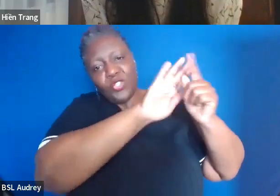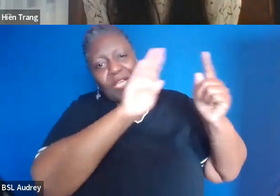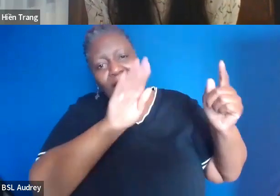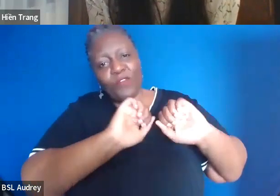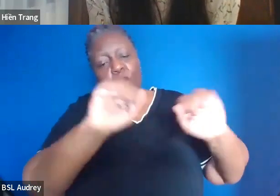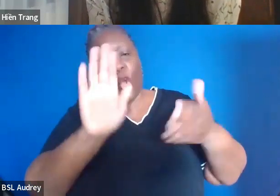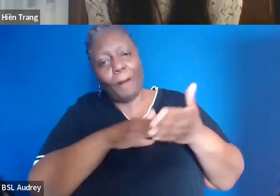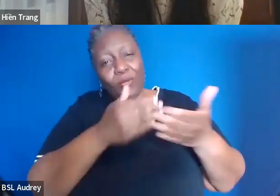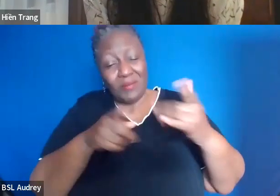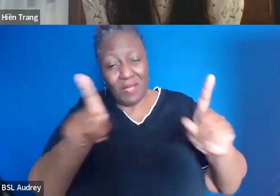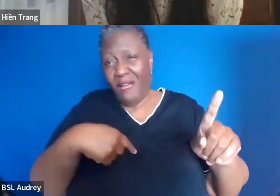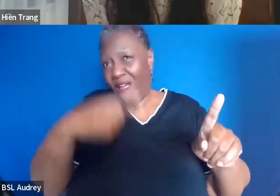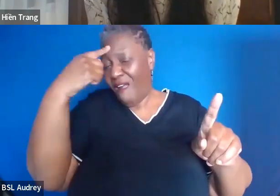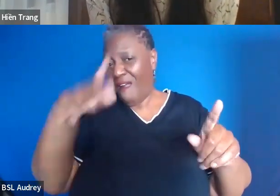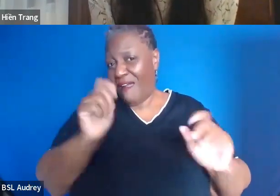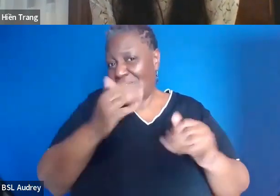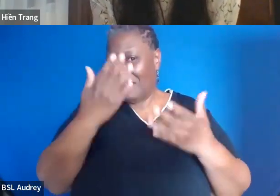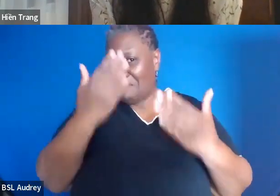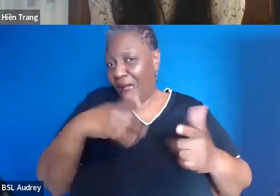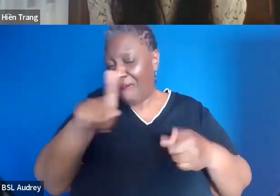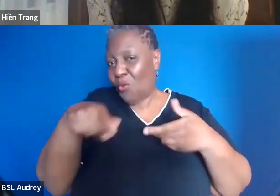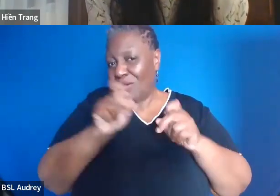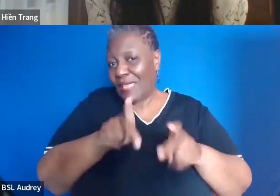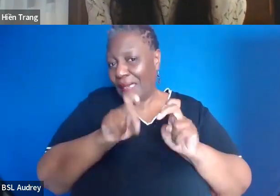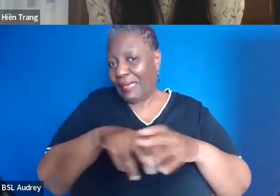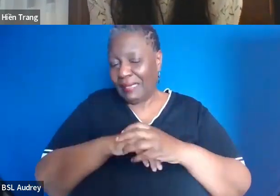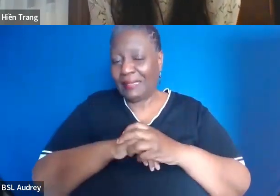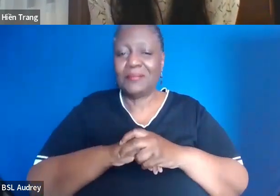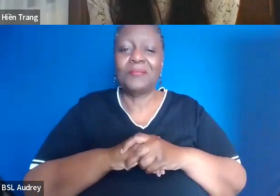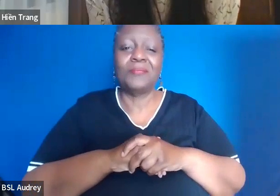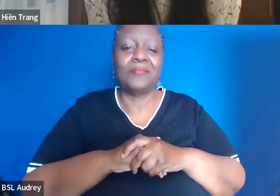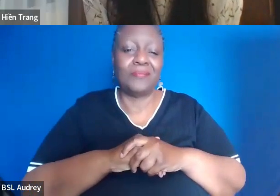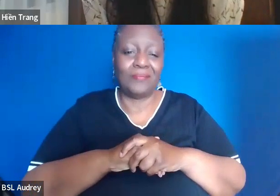um admire your technique I don't know thank you but I was pretty much it